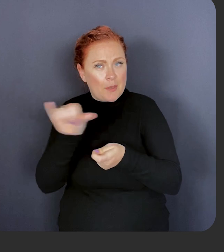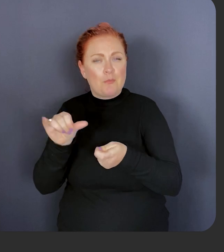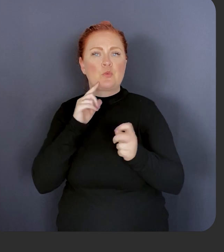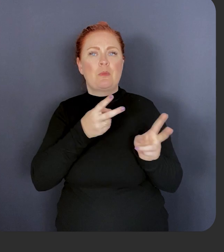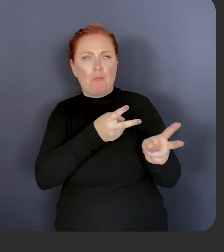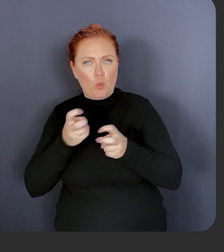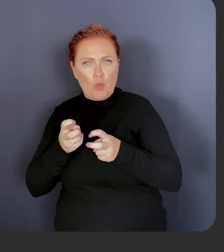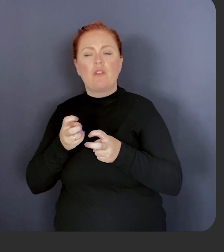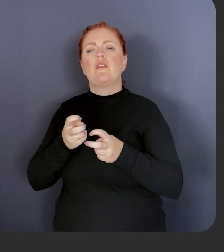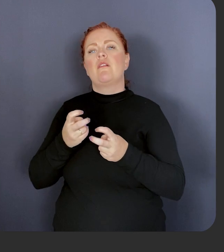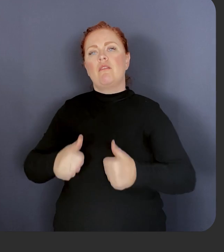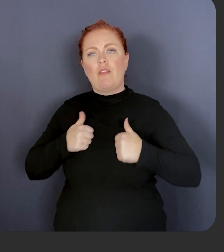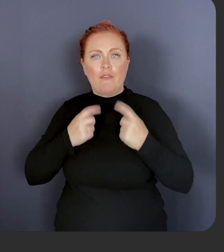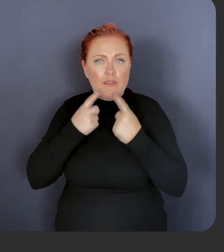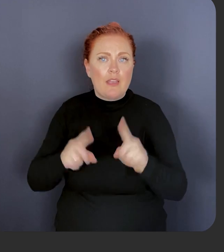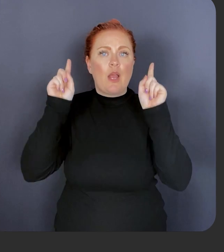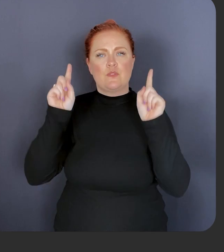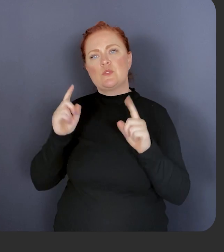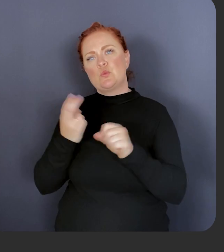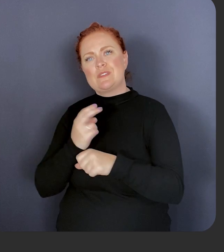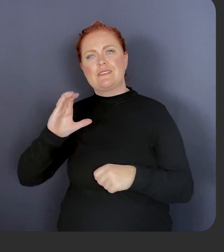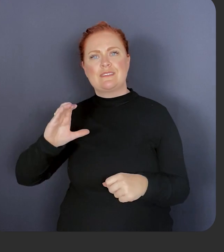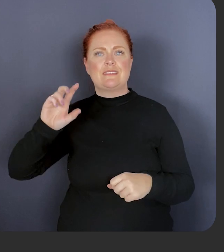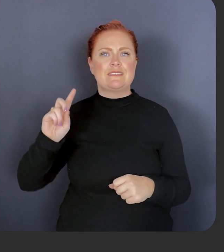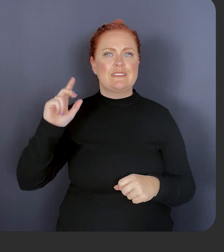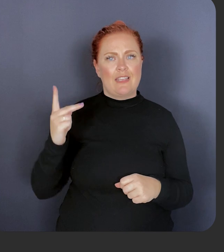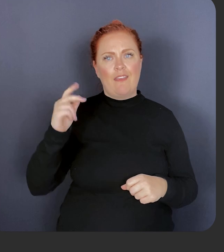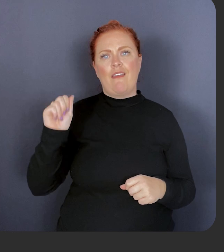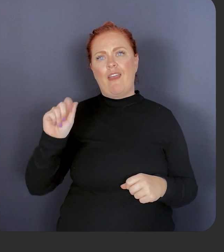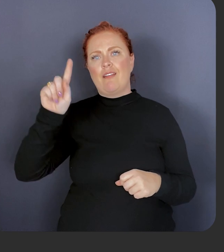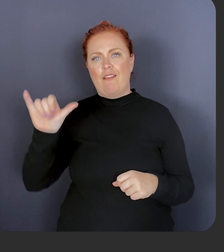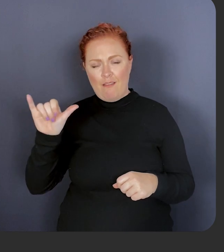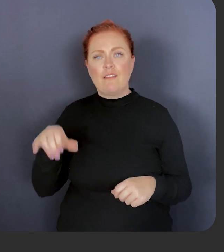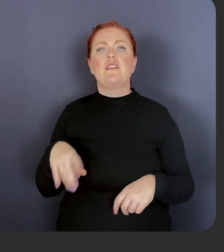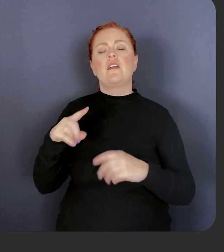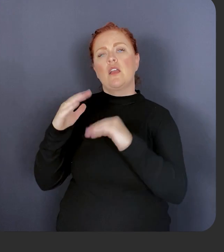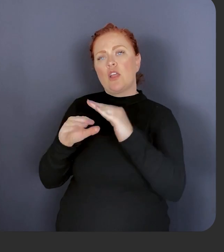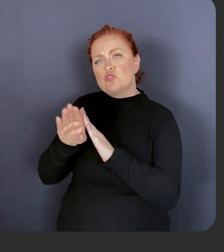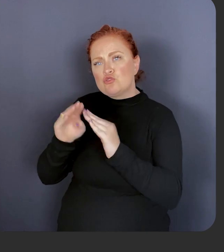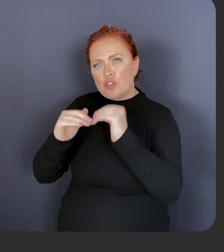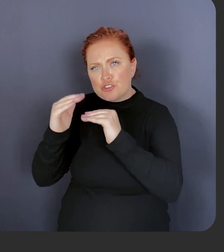is import LiveAnnouncer from the CDK A11Y. I'm going to go into my constructor. And I'm going to make sure I have